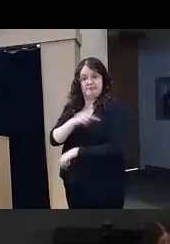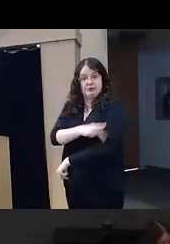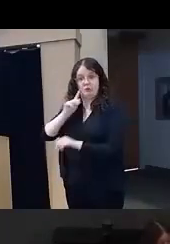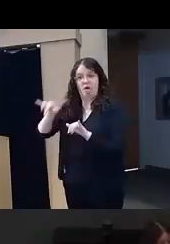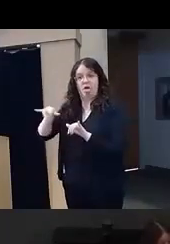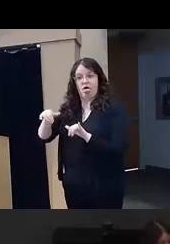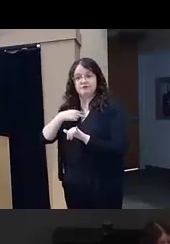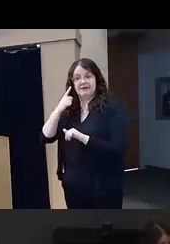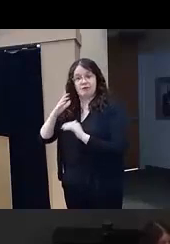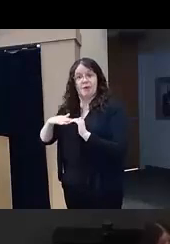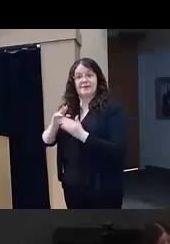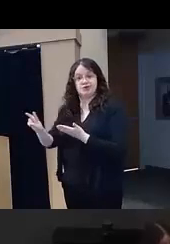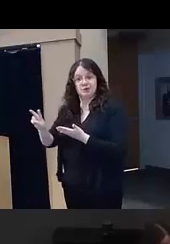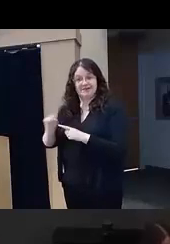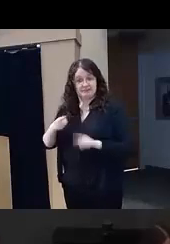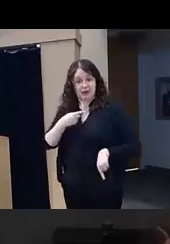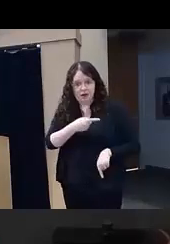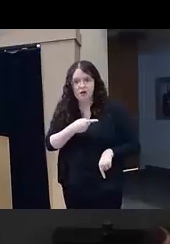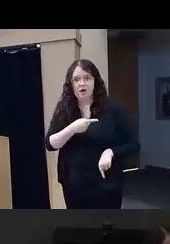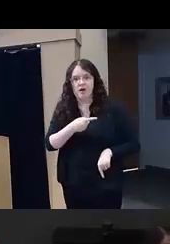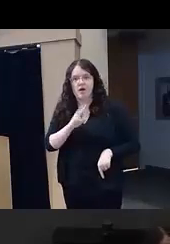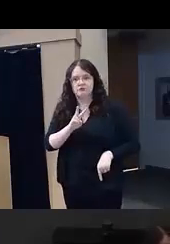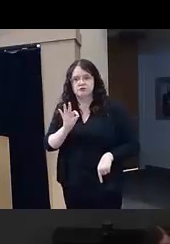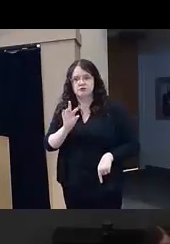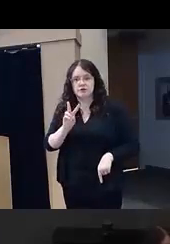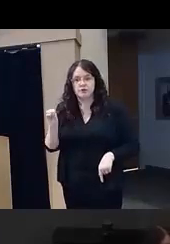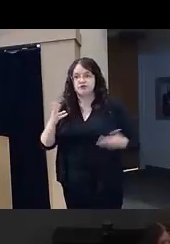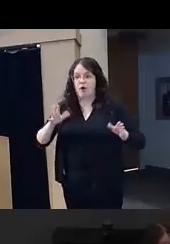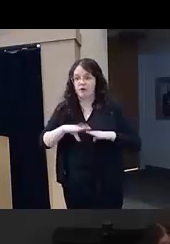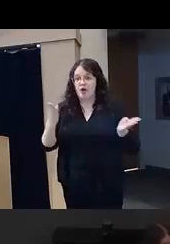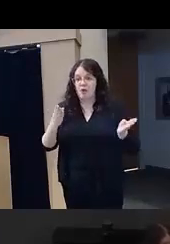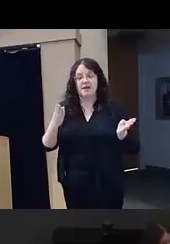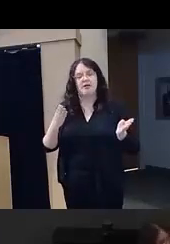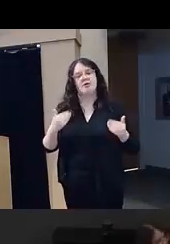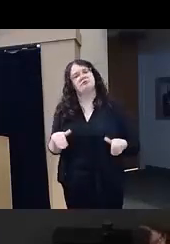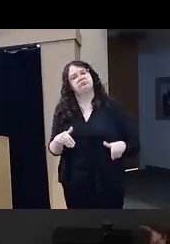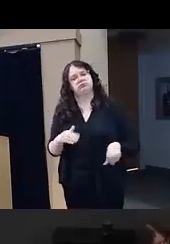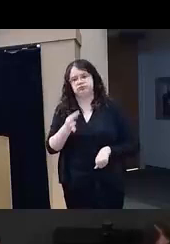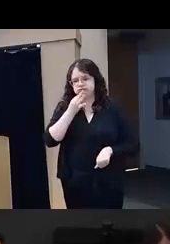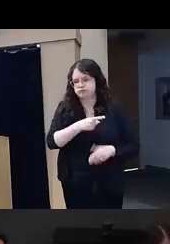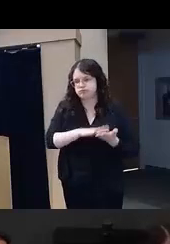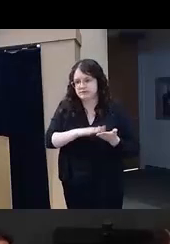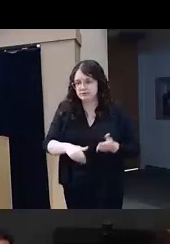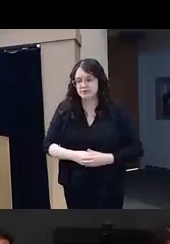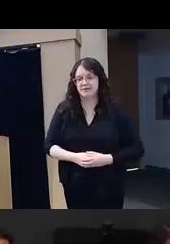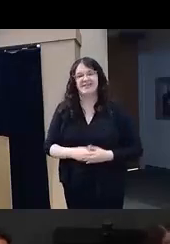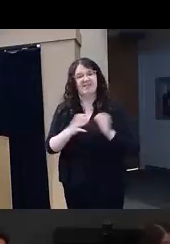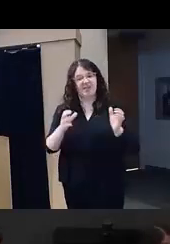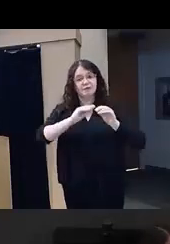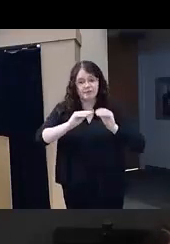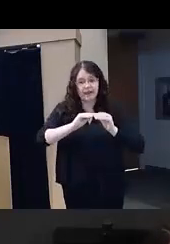but clearly 290 200 is already open a lot of repair quick drying up and cleaning there's